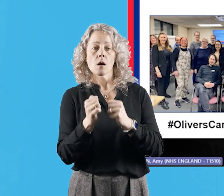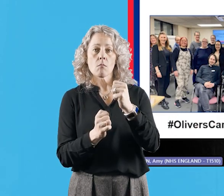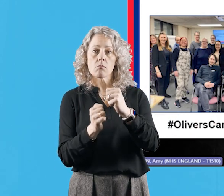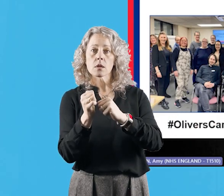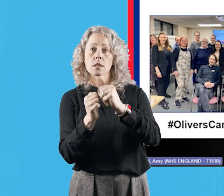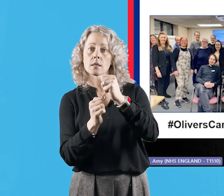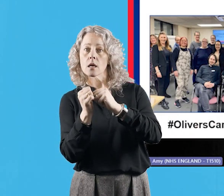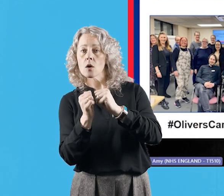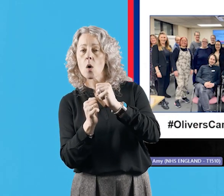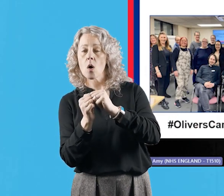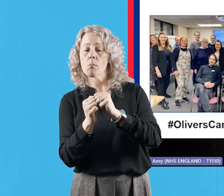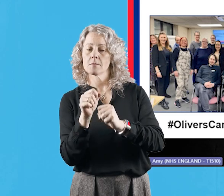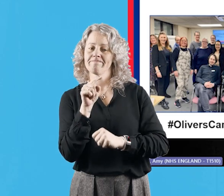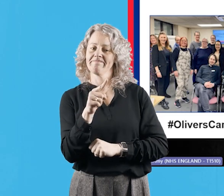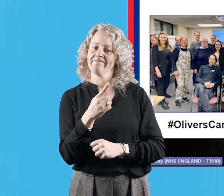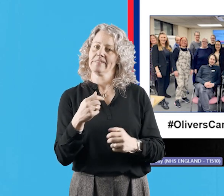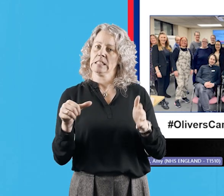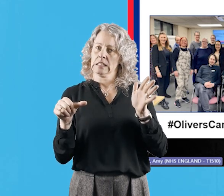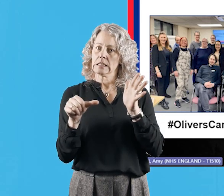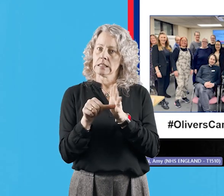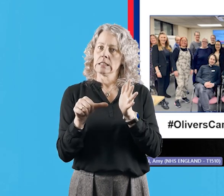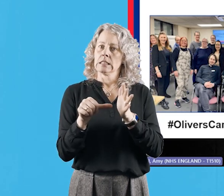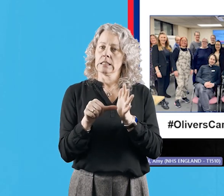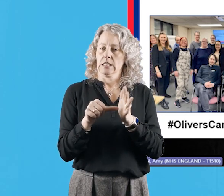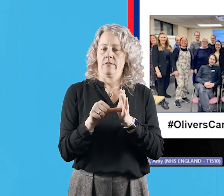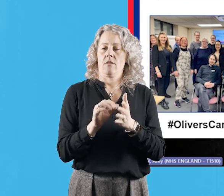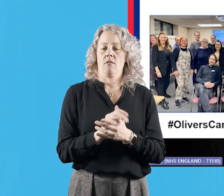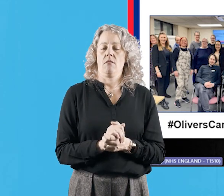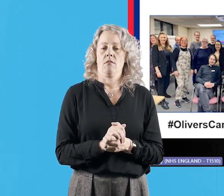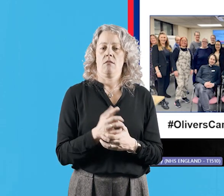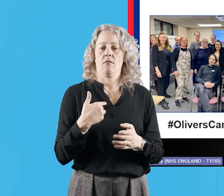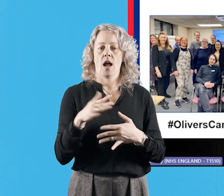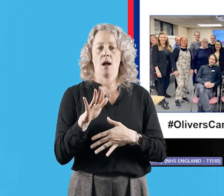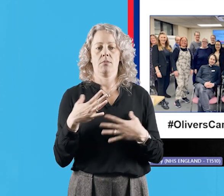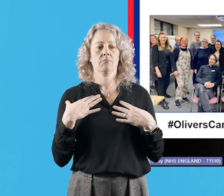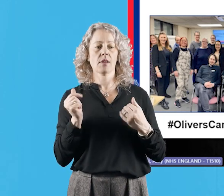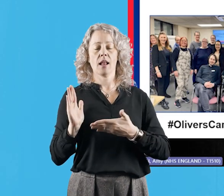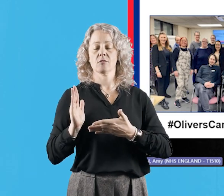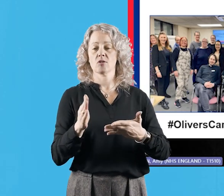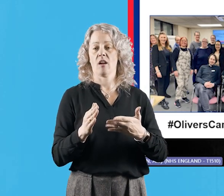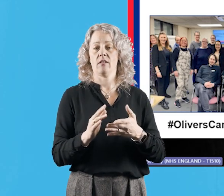Building that infrastructure is really hard. I've been in the